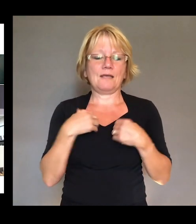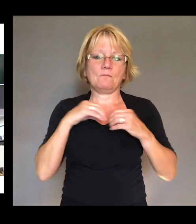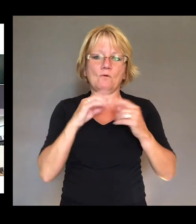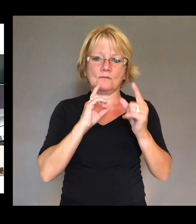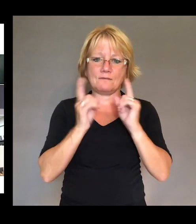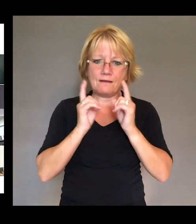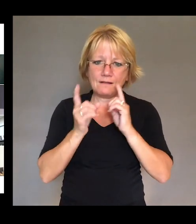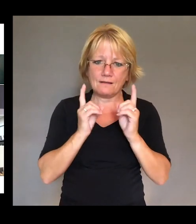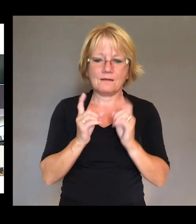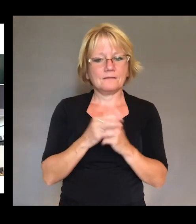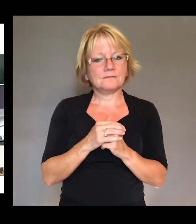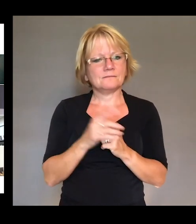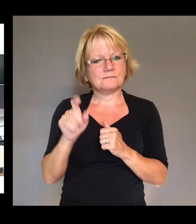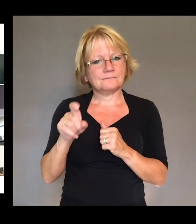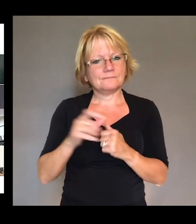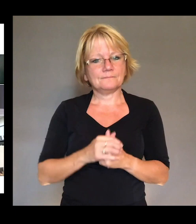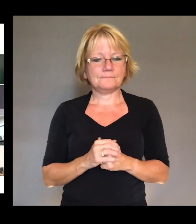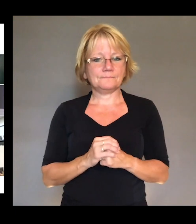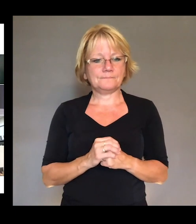and creating dialogues that are much needed.